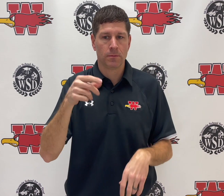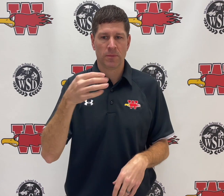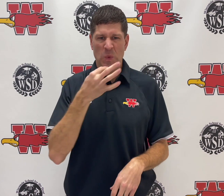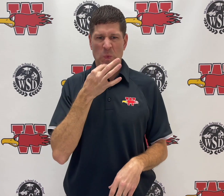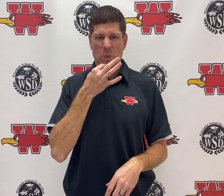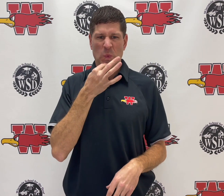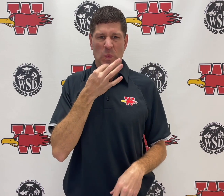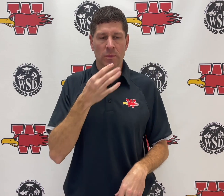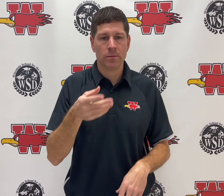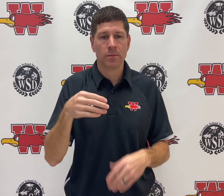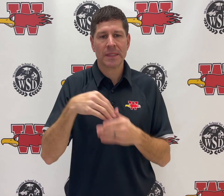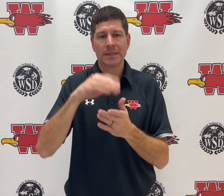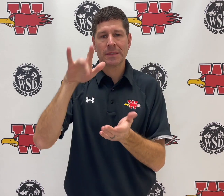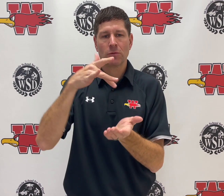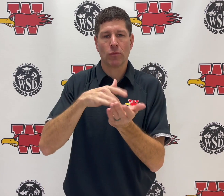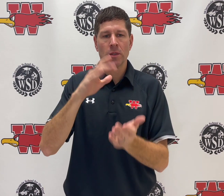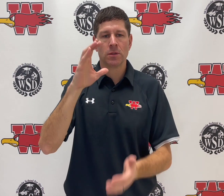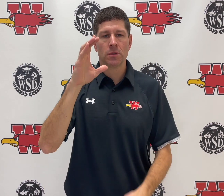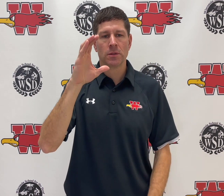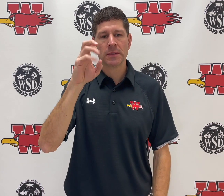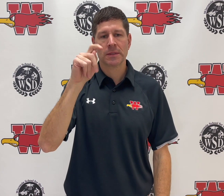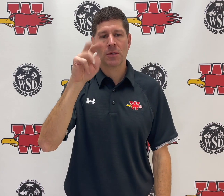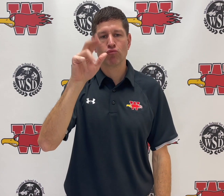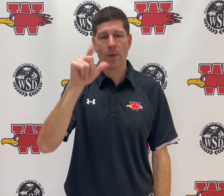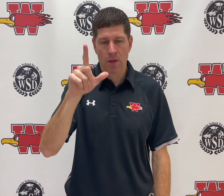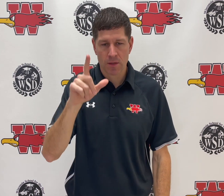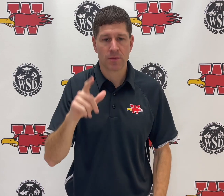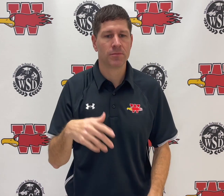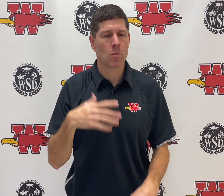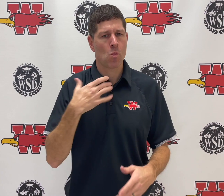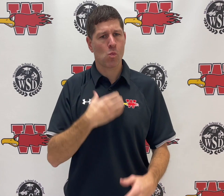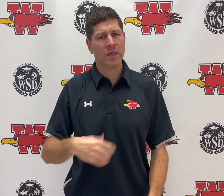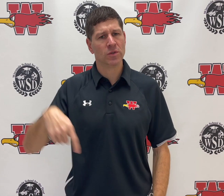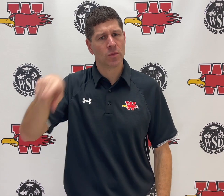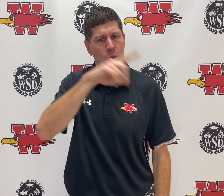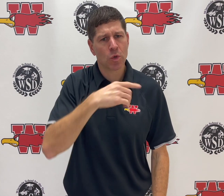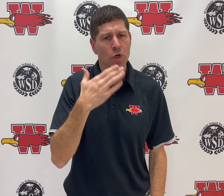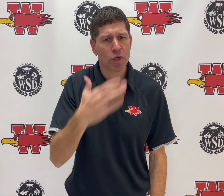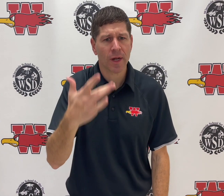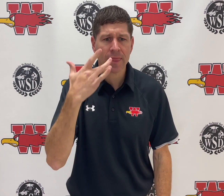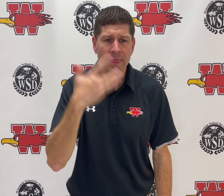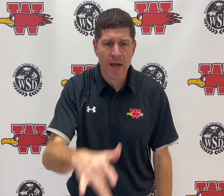coming up soon, and that is in central (region). Wishing them a good luck!